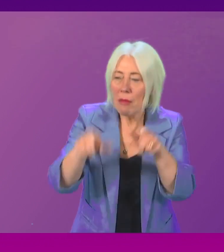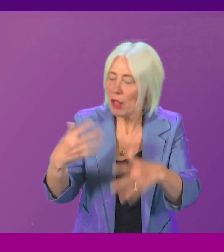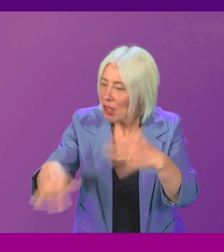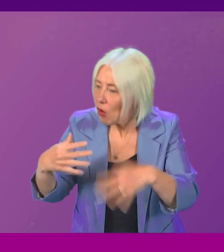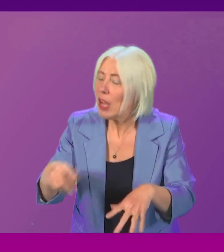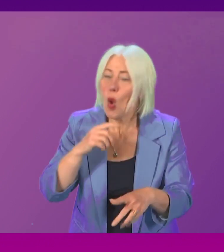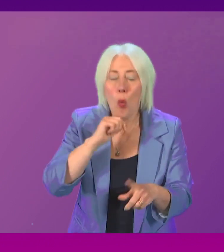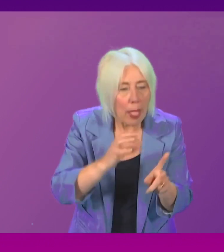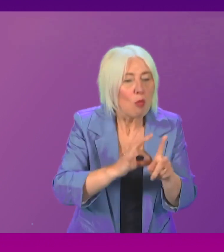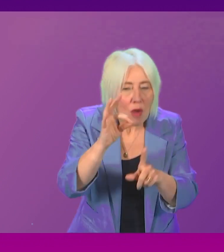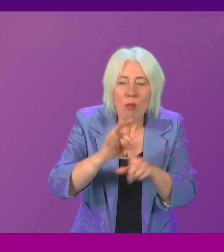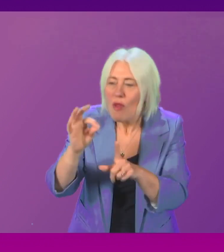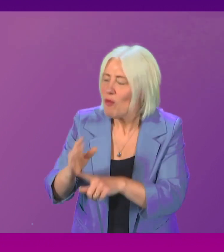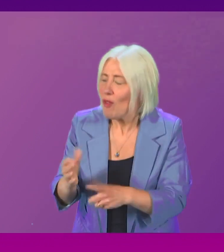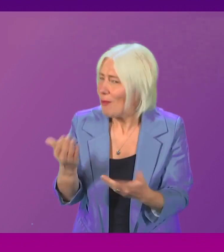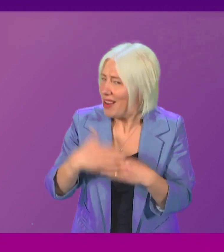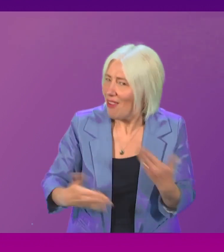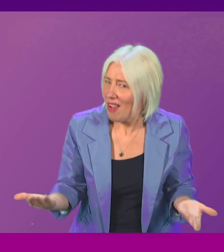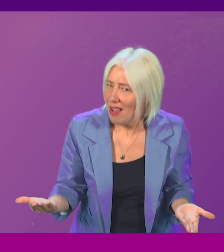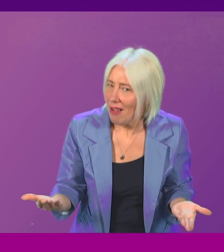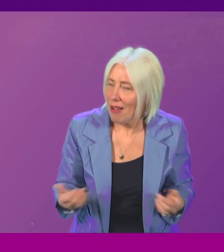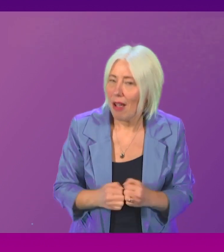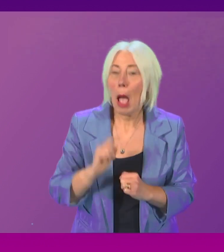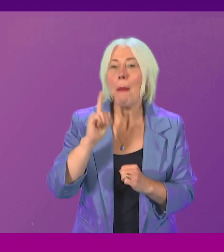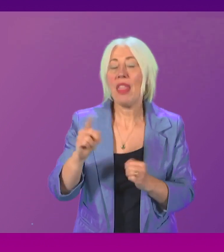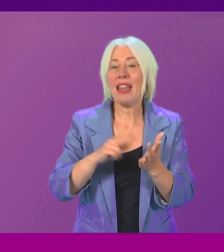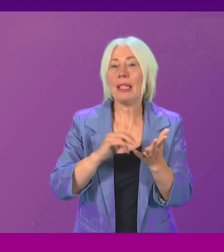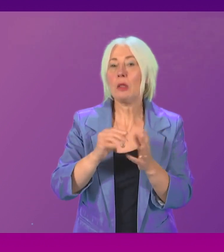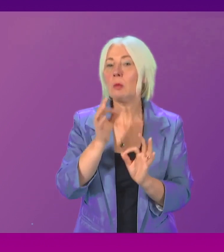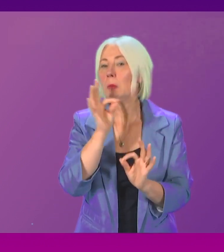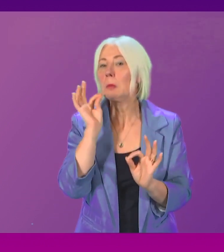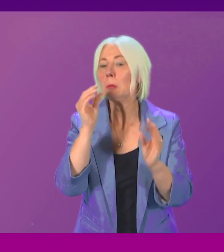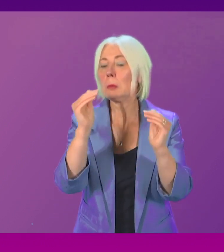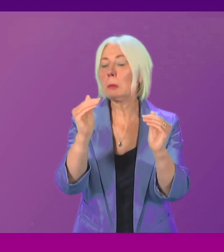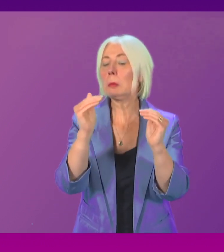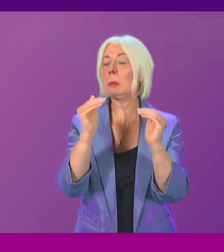In reality, Nicola Sturgeon quietly downgraded the office of mental health minister.